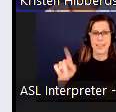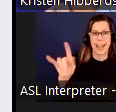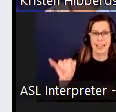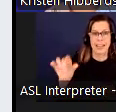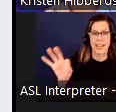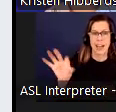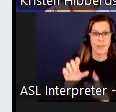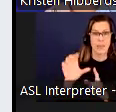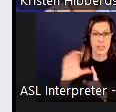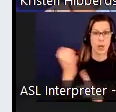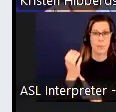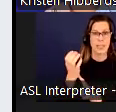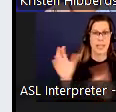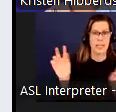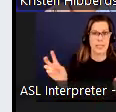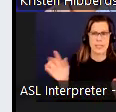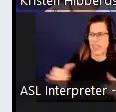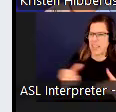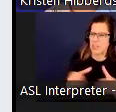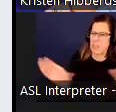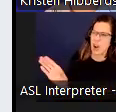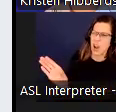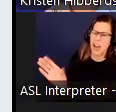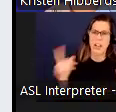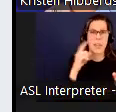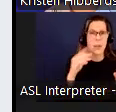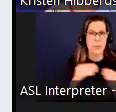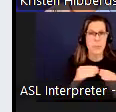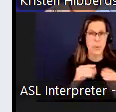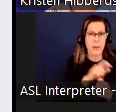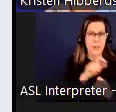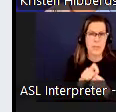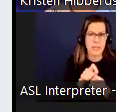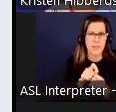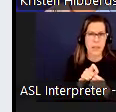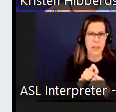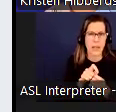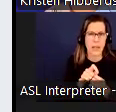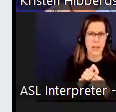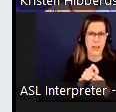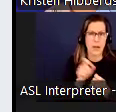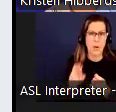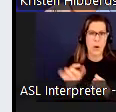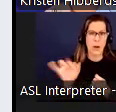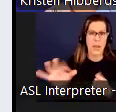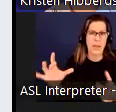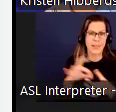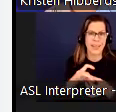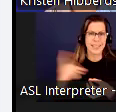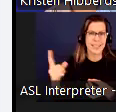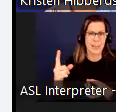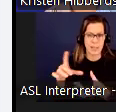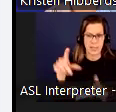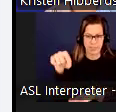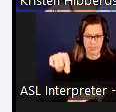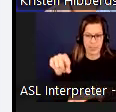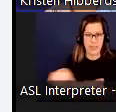And I thought that more specificity and maybe that or if it's linked to something